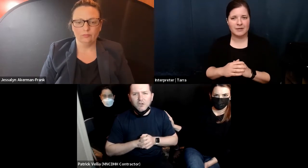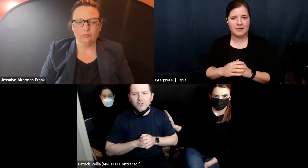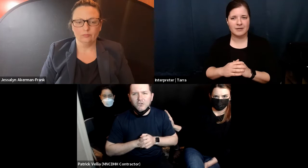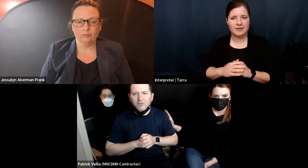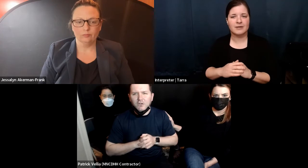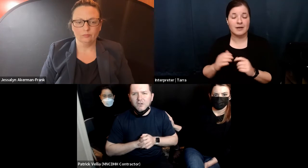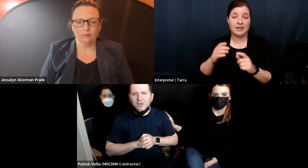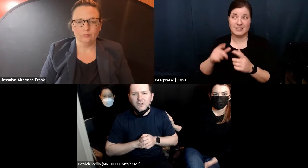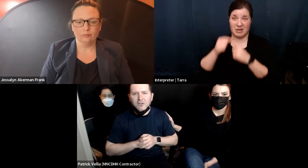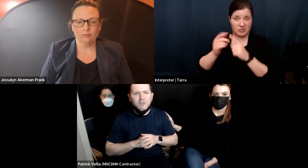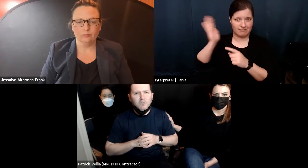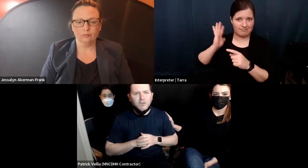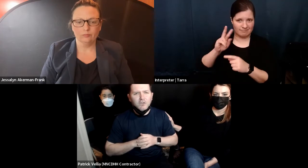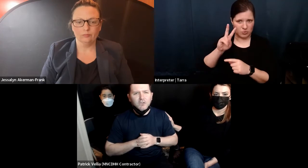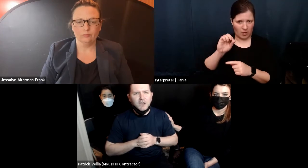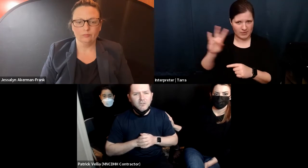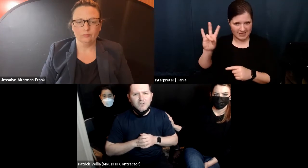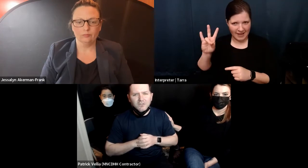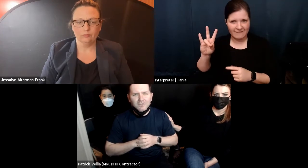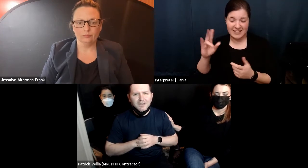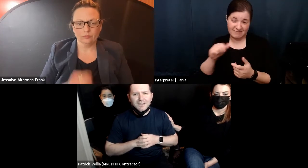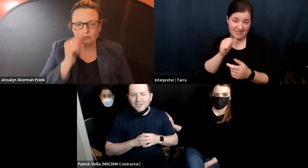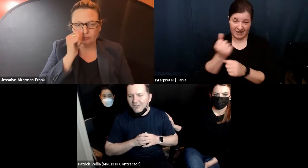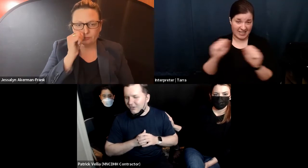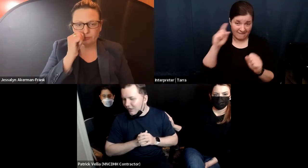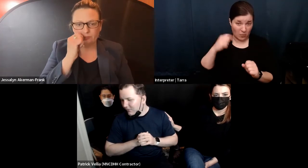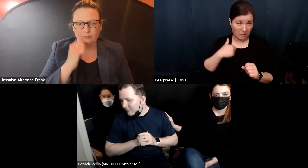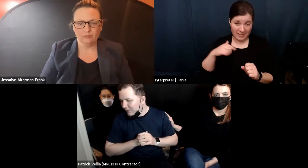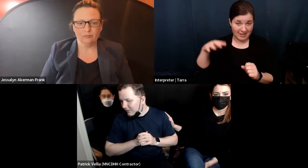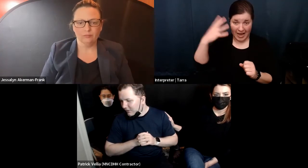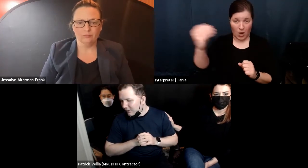Well, before I moved here, I had access to the iPhone and the GPS, it was difficult to navigate the community